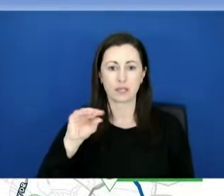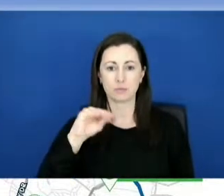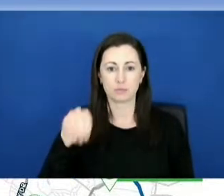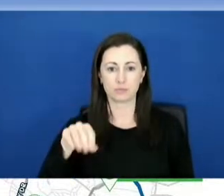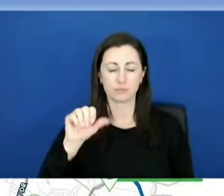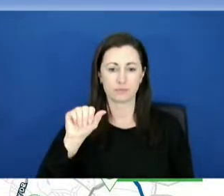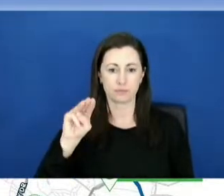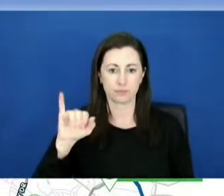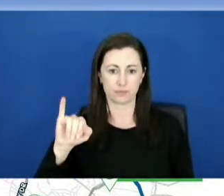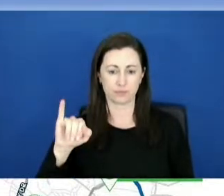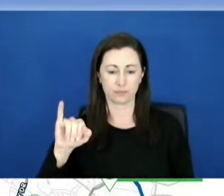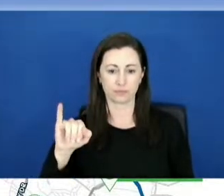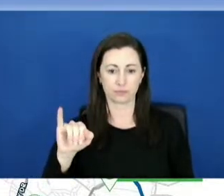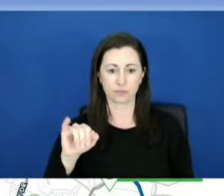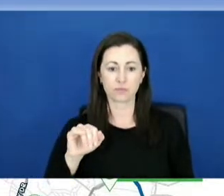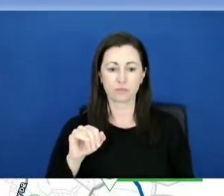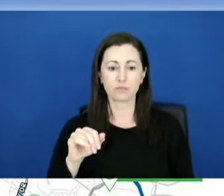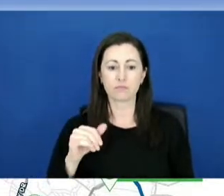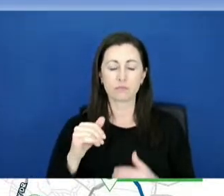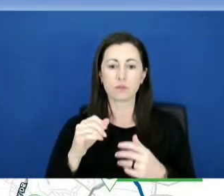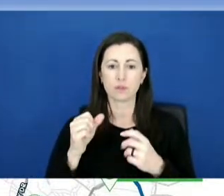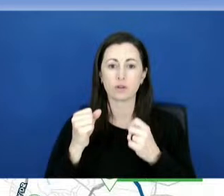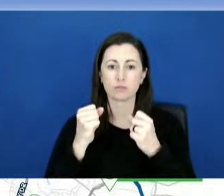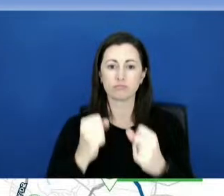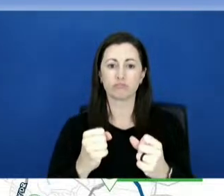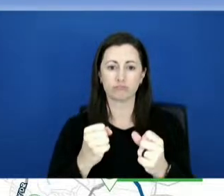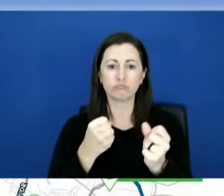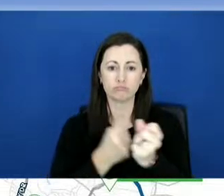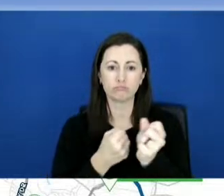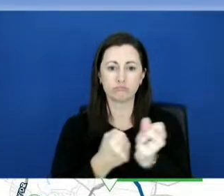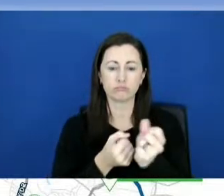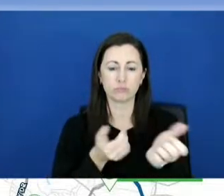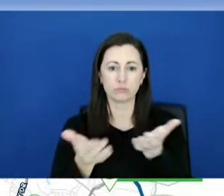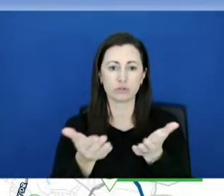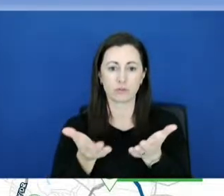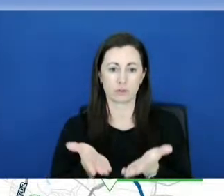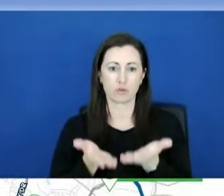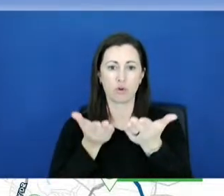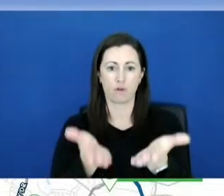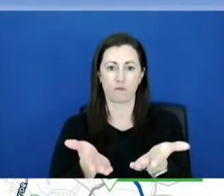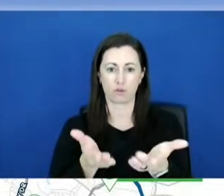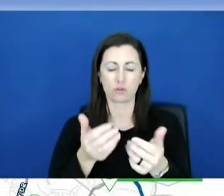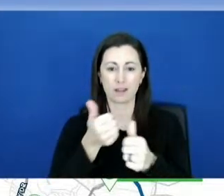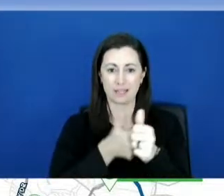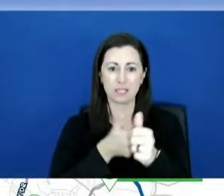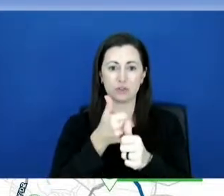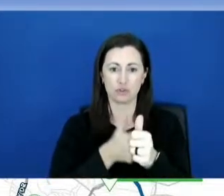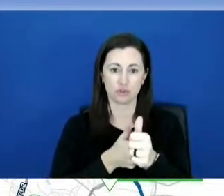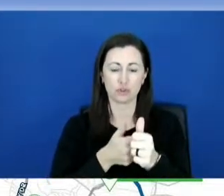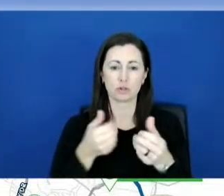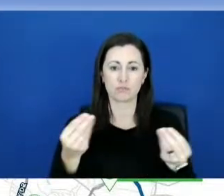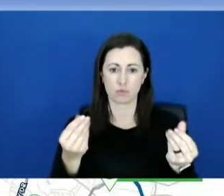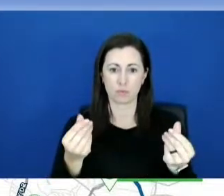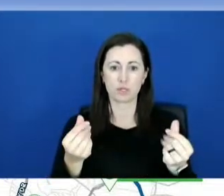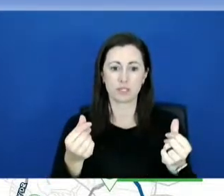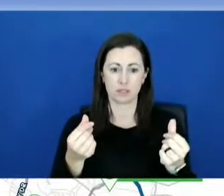290 OF THOSE UNITS AT 80% AMI.